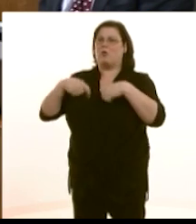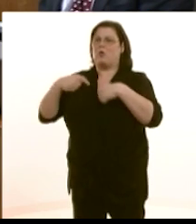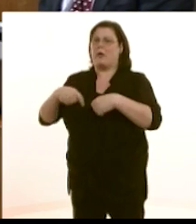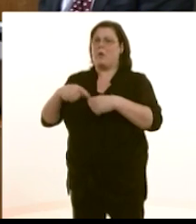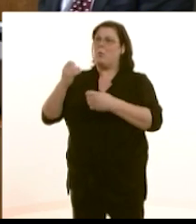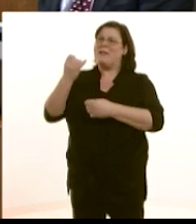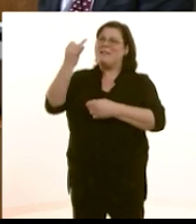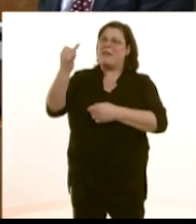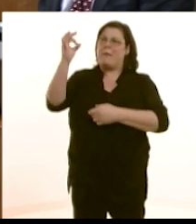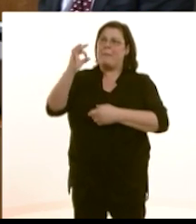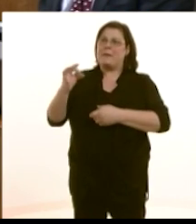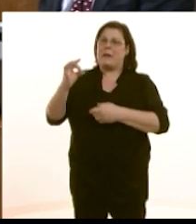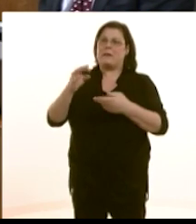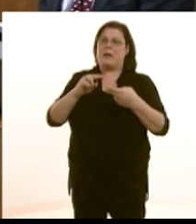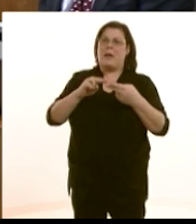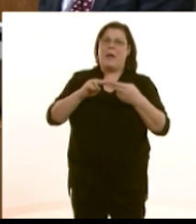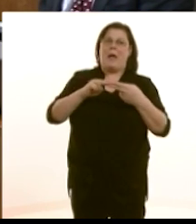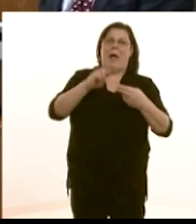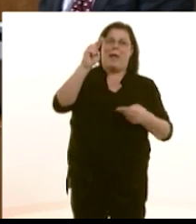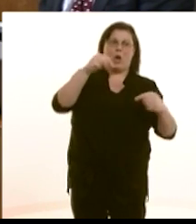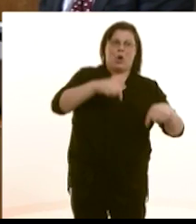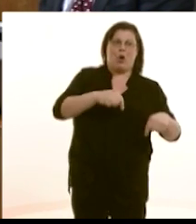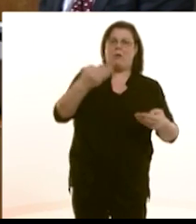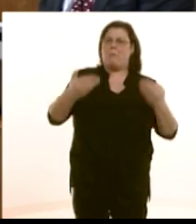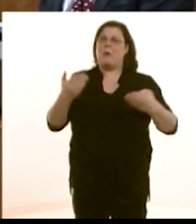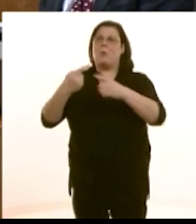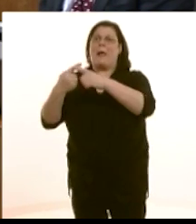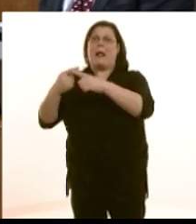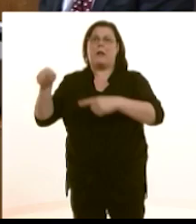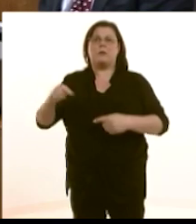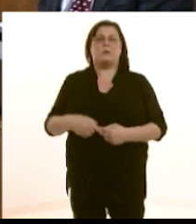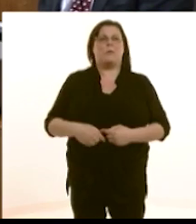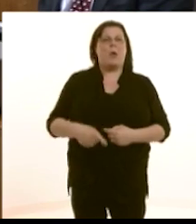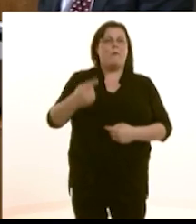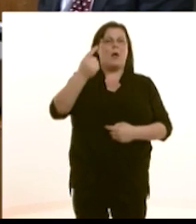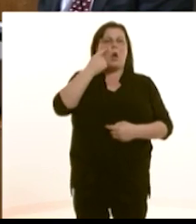higher than in England. Weíve established the intermediate care fund of £50 million.